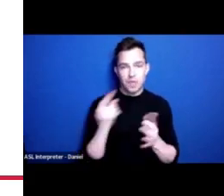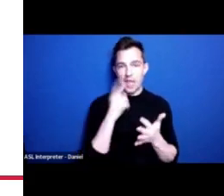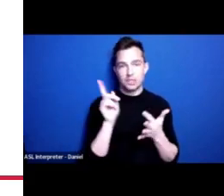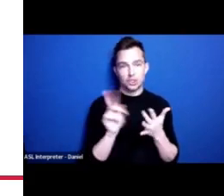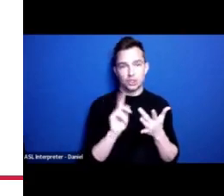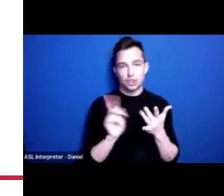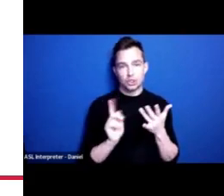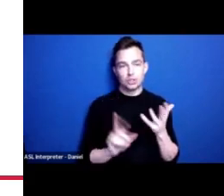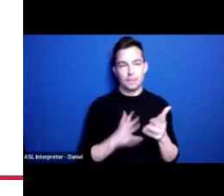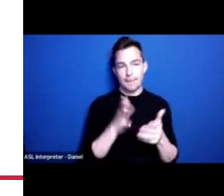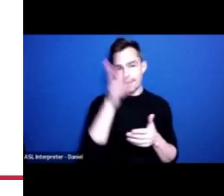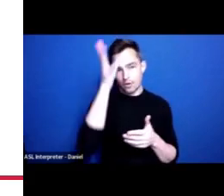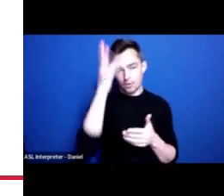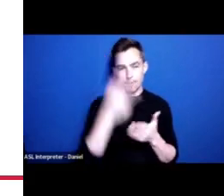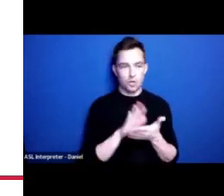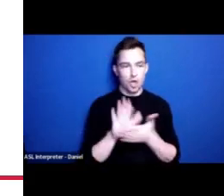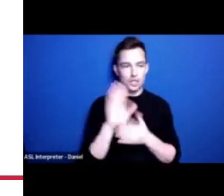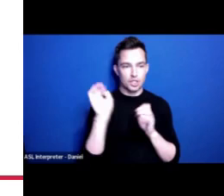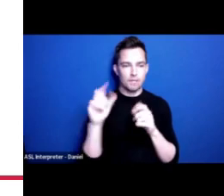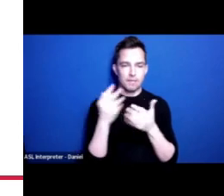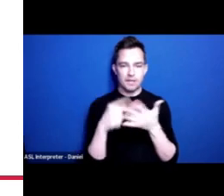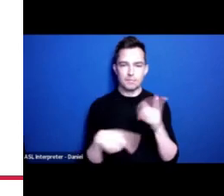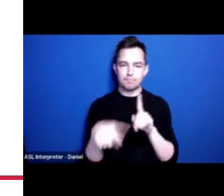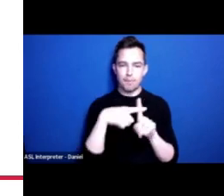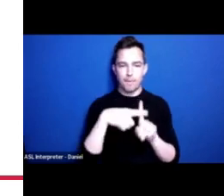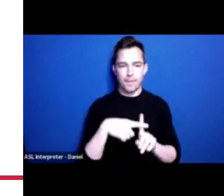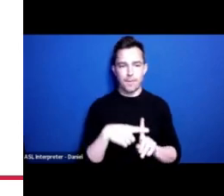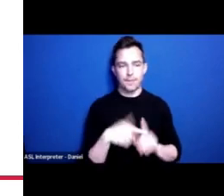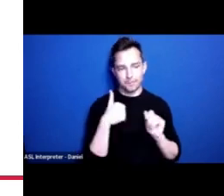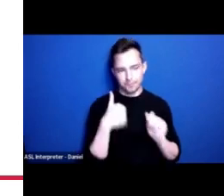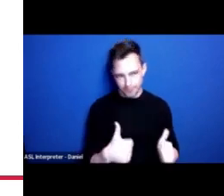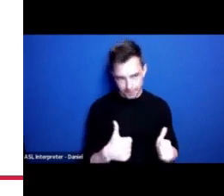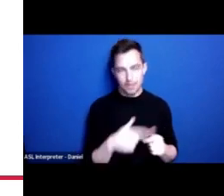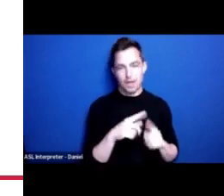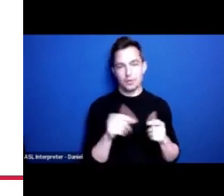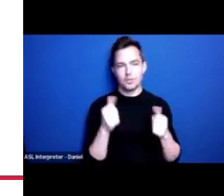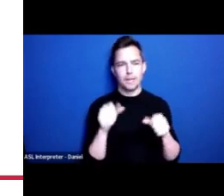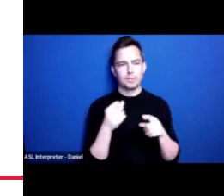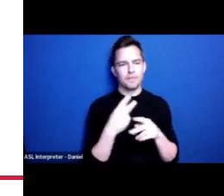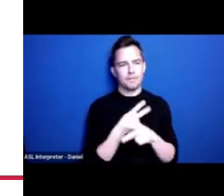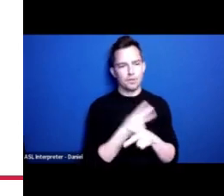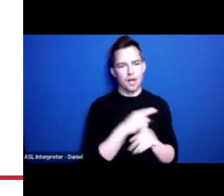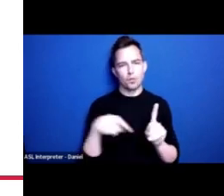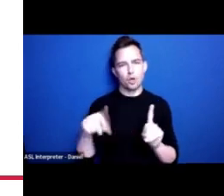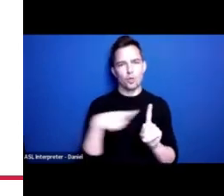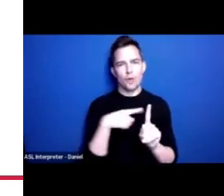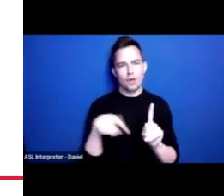both my parents were college educated, I had all these things going for me, I was able to figure out workarounds with these challenges, right? So